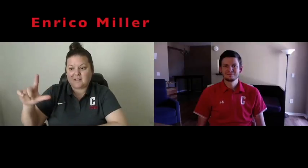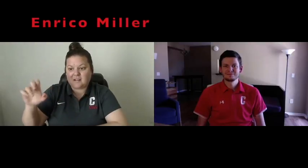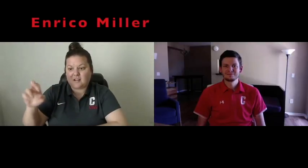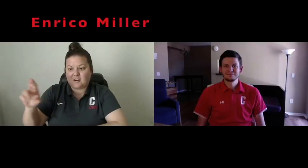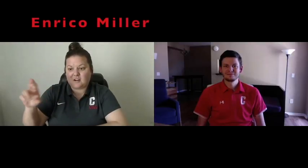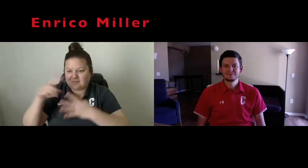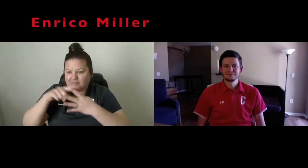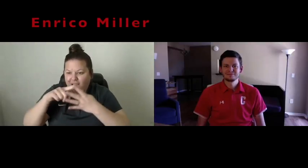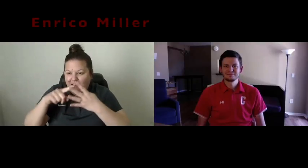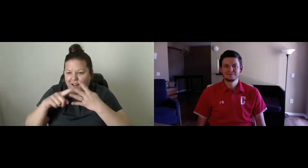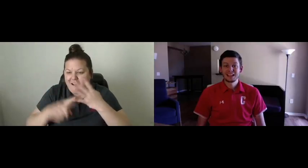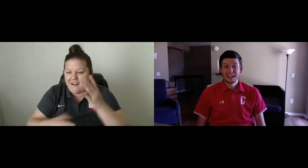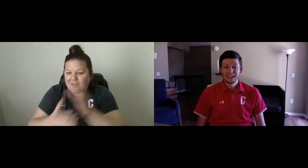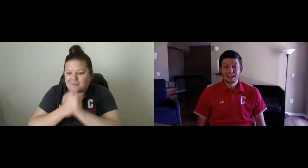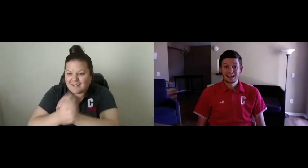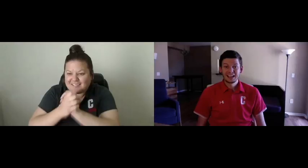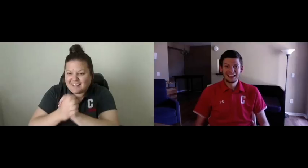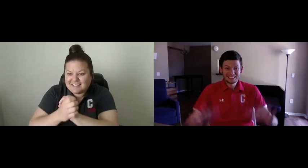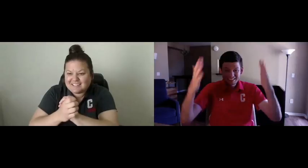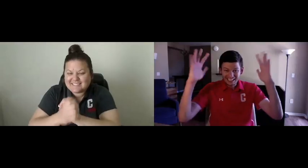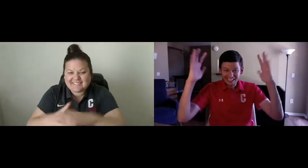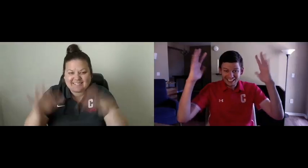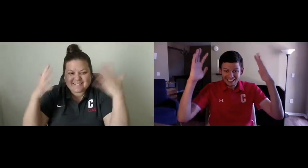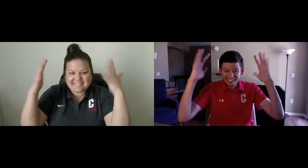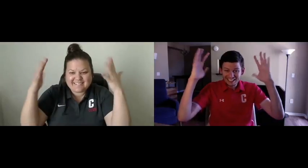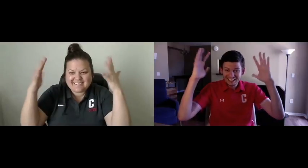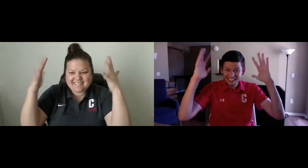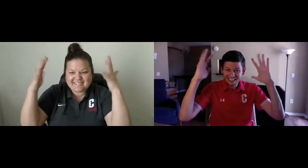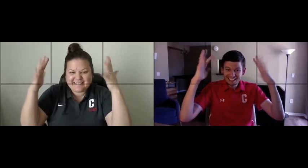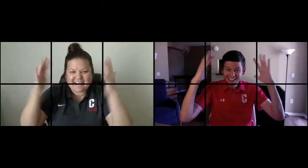Congratulations to our recipients outstanding.